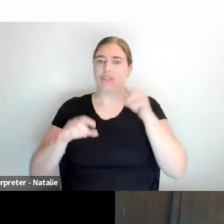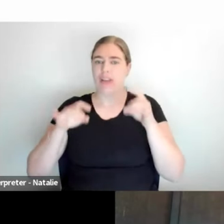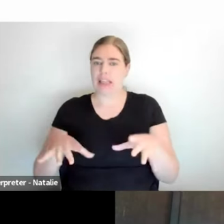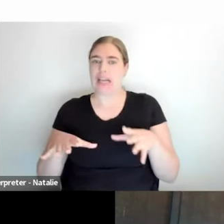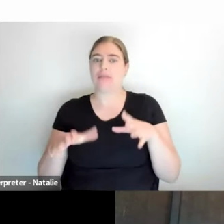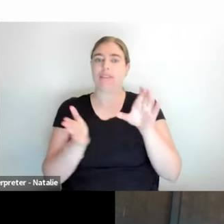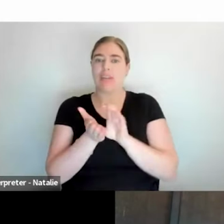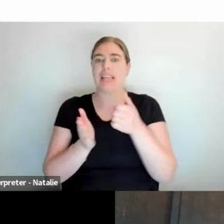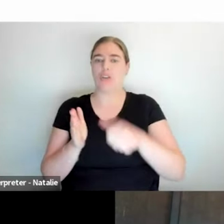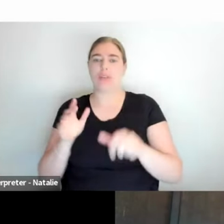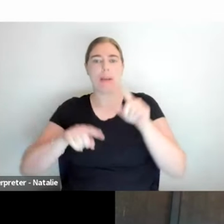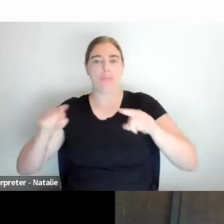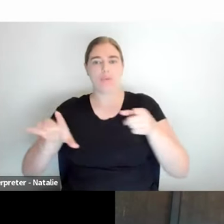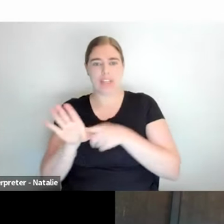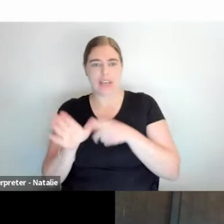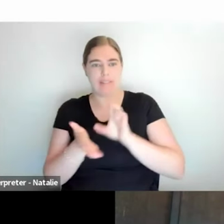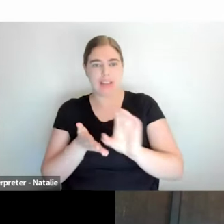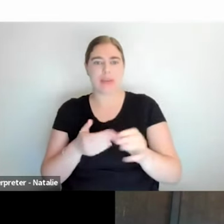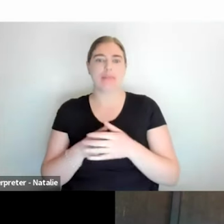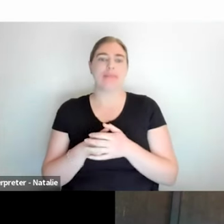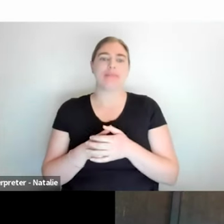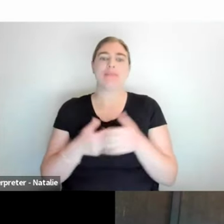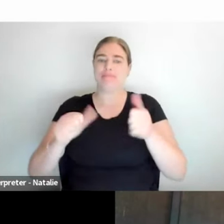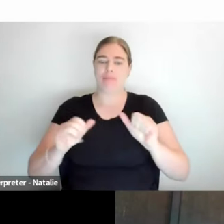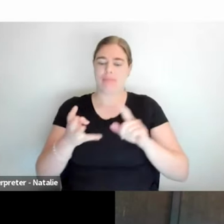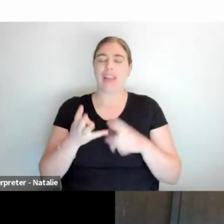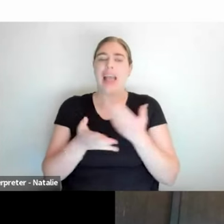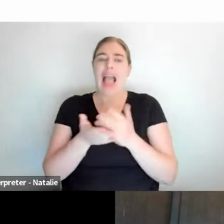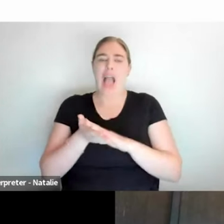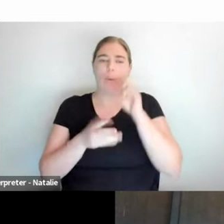How we will conduct that moderation. And we just want to talk about that this is not the